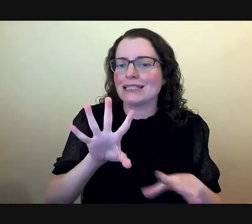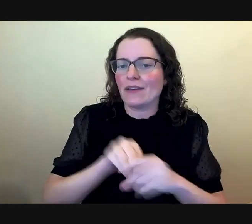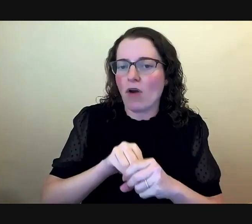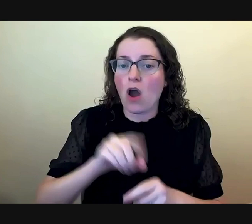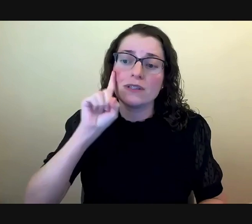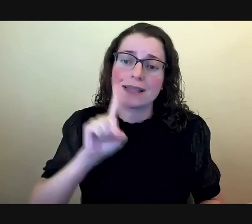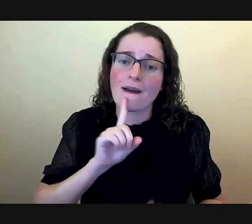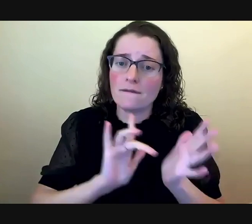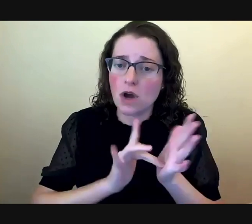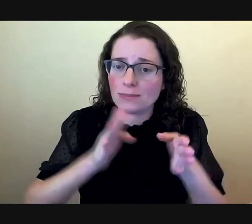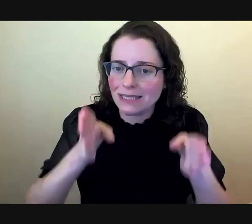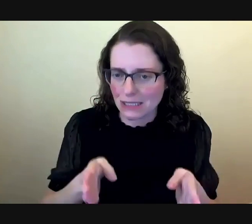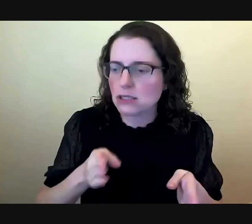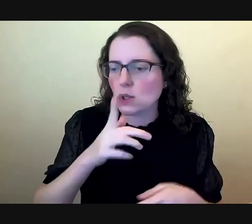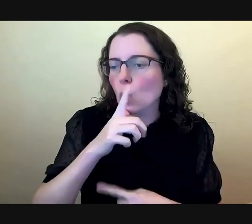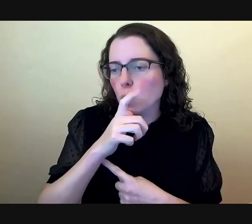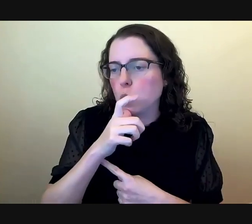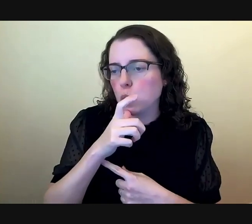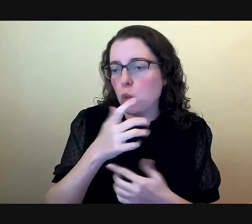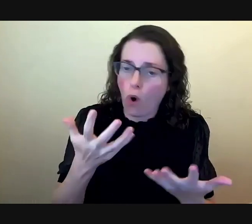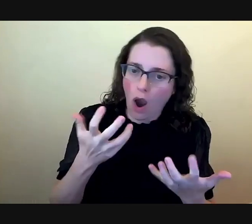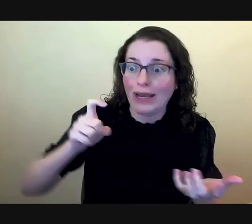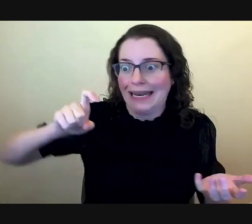And this case involved a deaf pharmacist